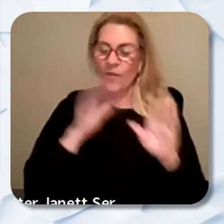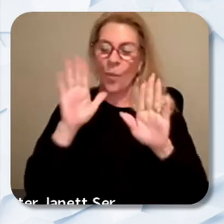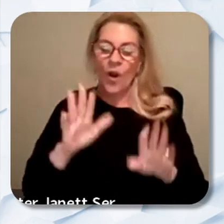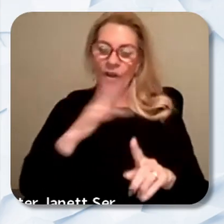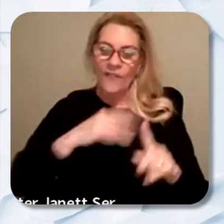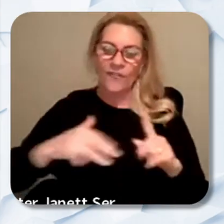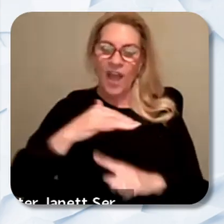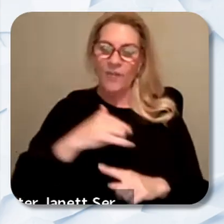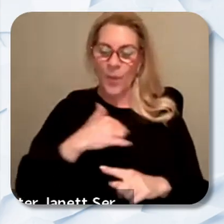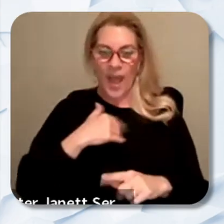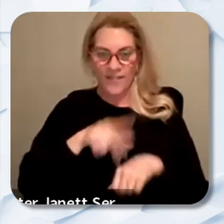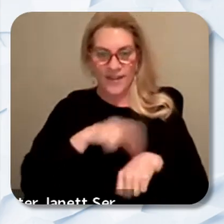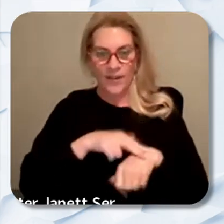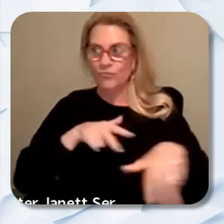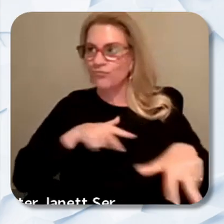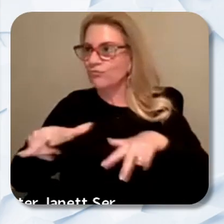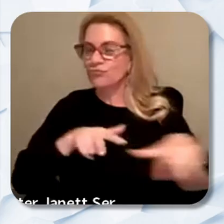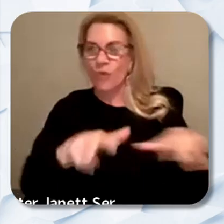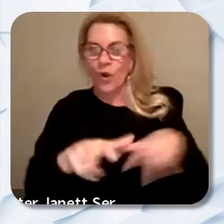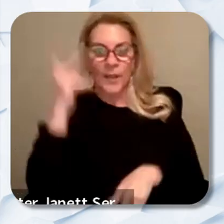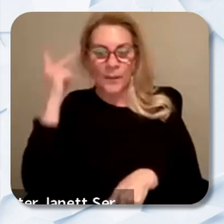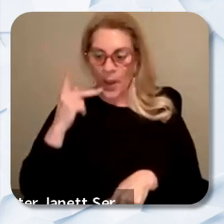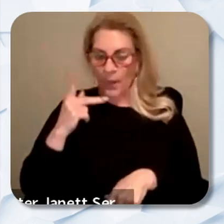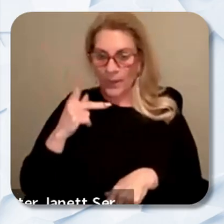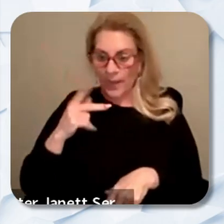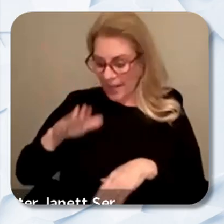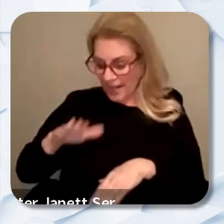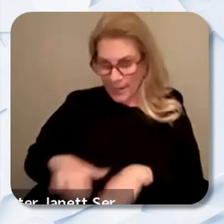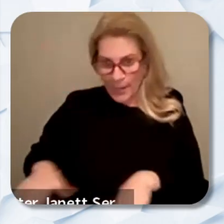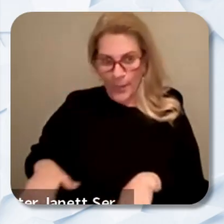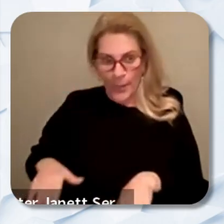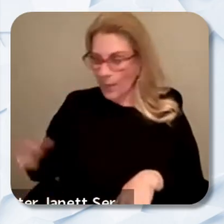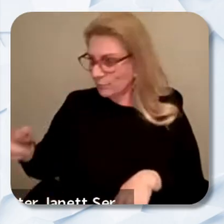us nature walks that as a parent of little ones I take them for a walk and that's when we have our